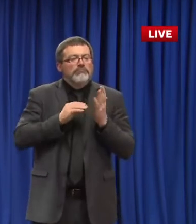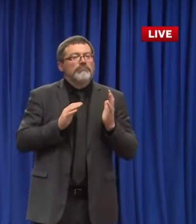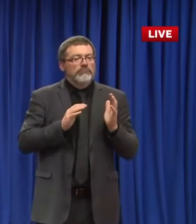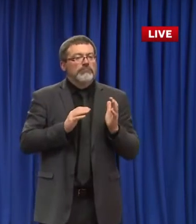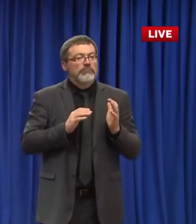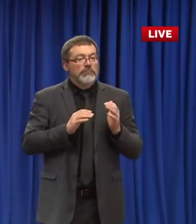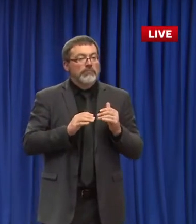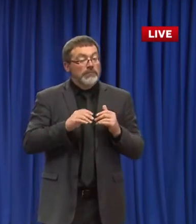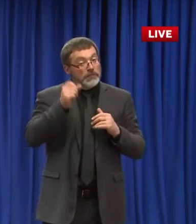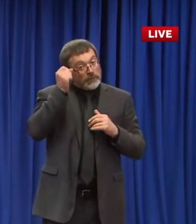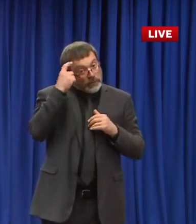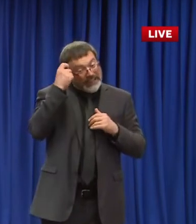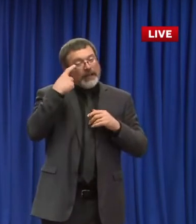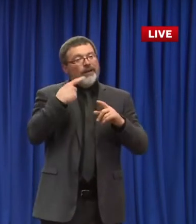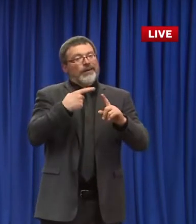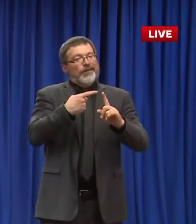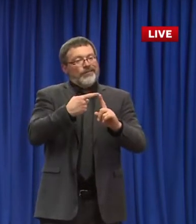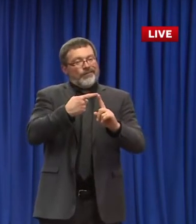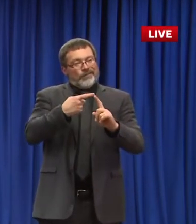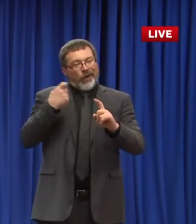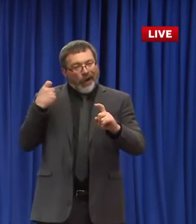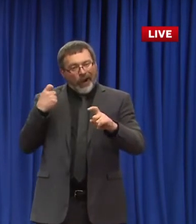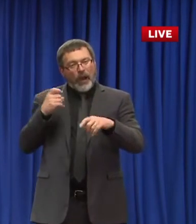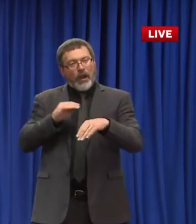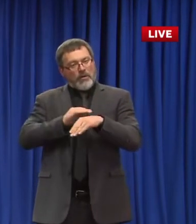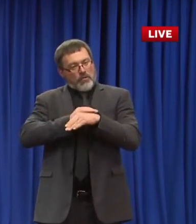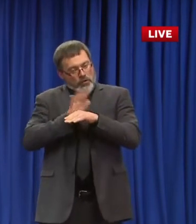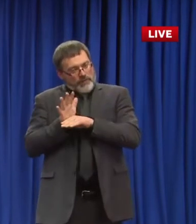SO IT’S A SYNDROME THAT IS CAUSED BY THE CORONAVIRUS INFECTION.